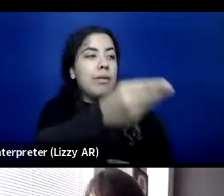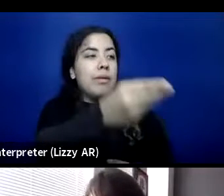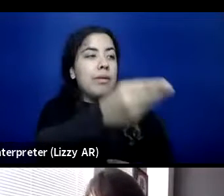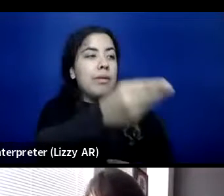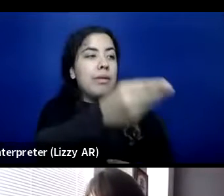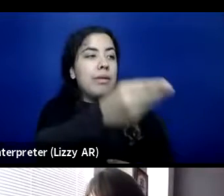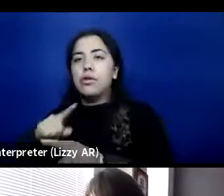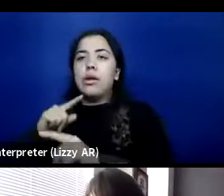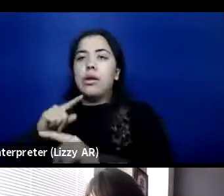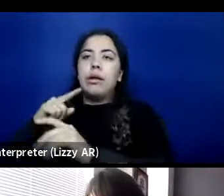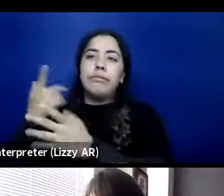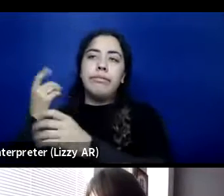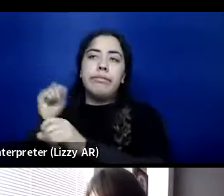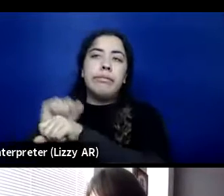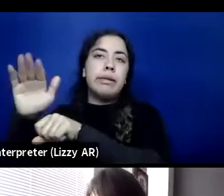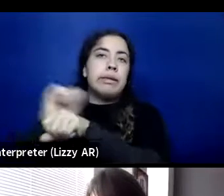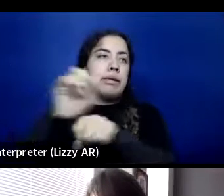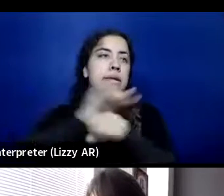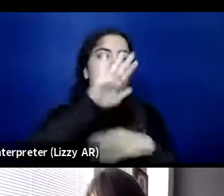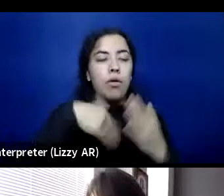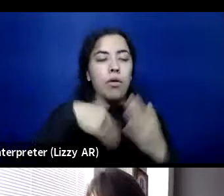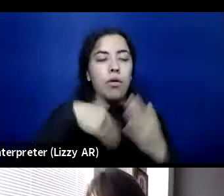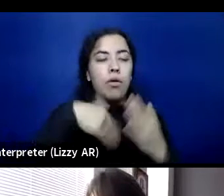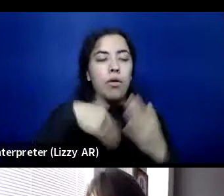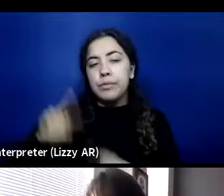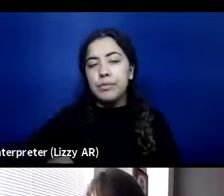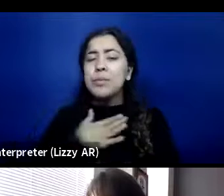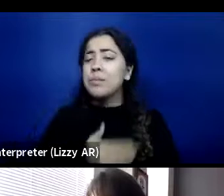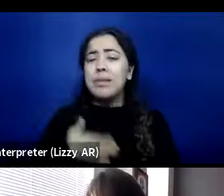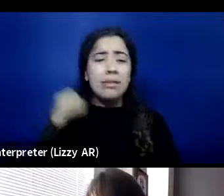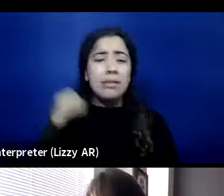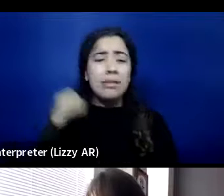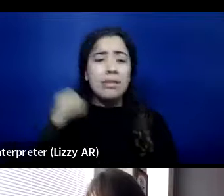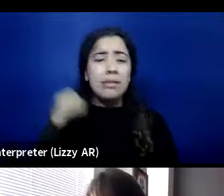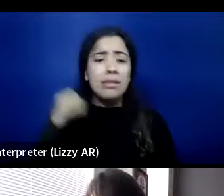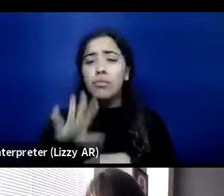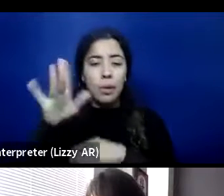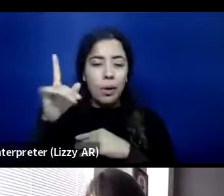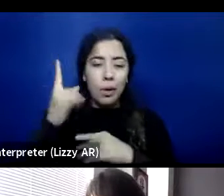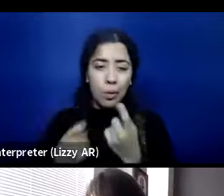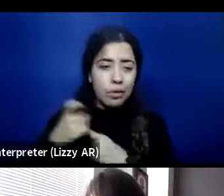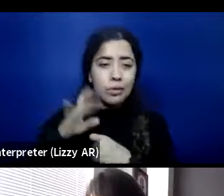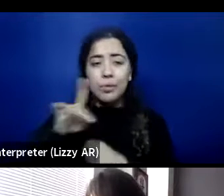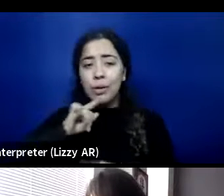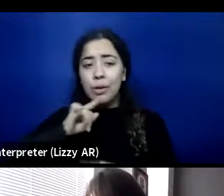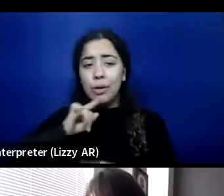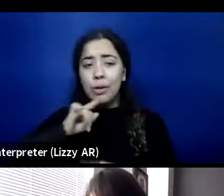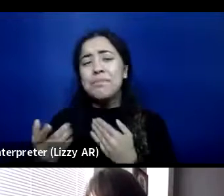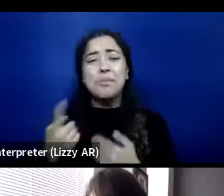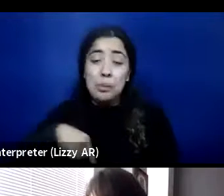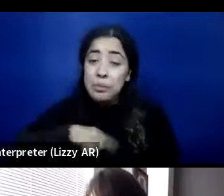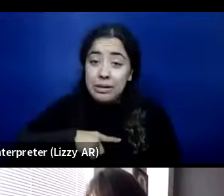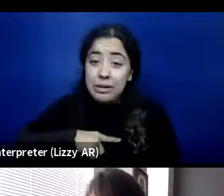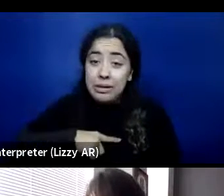So, please, just keep putting your questions. And even if we don't get to it, we will after the conference.